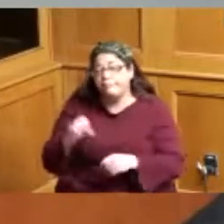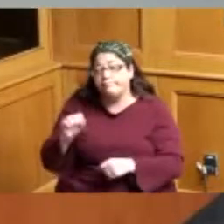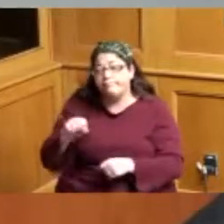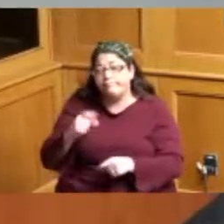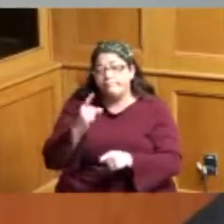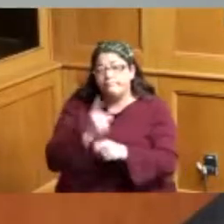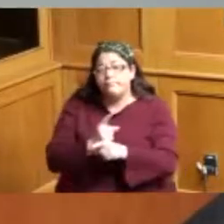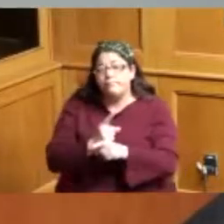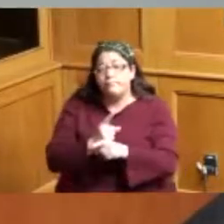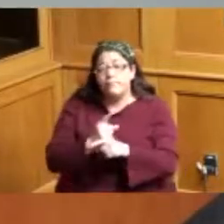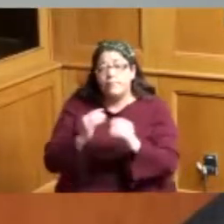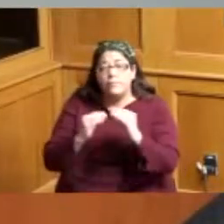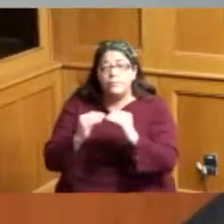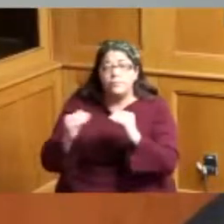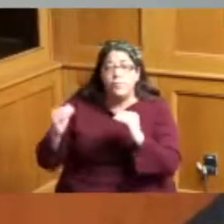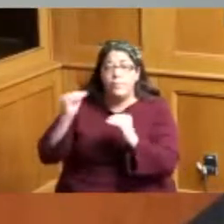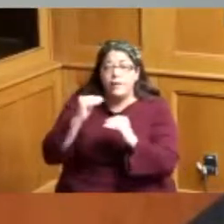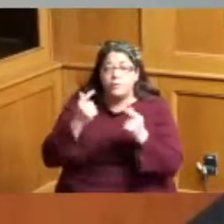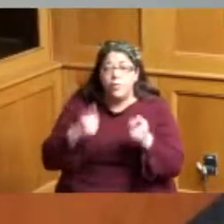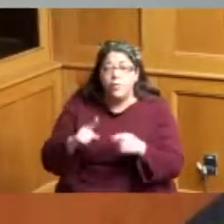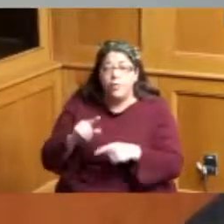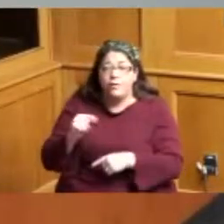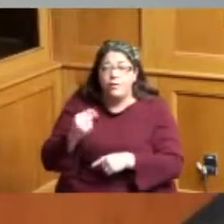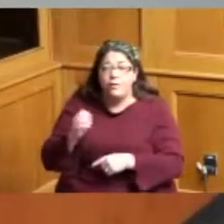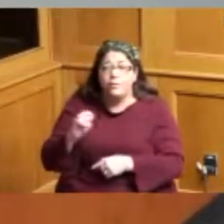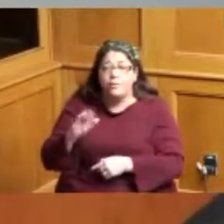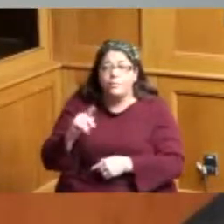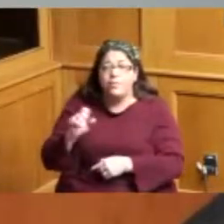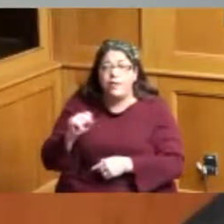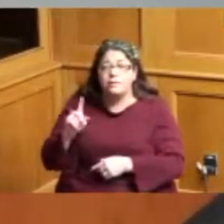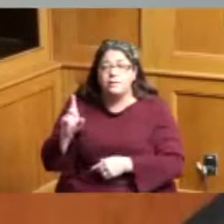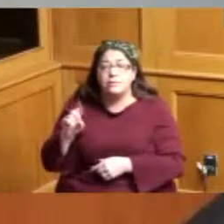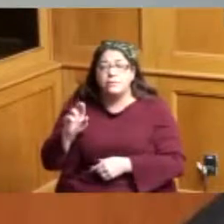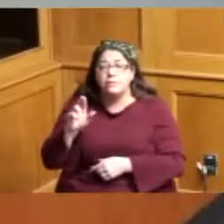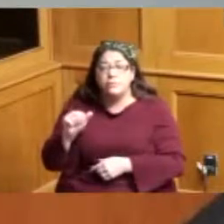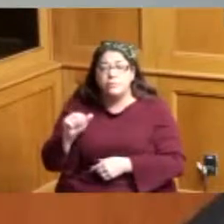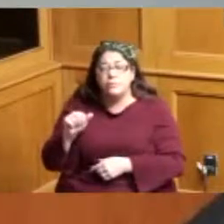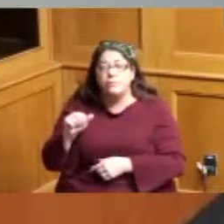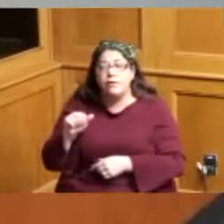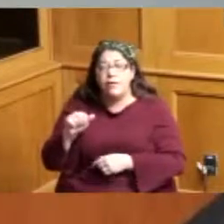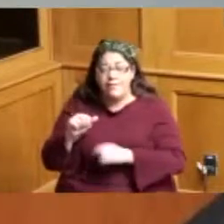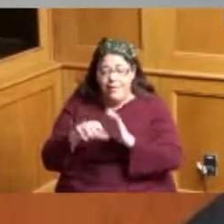so much going on on the banks and in the DORA right outside the stadium so again